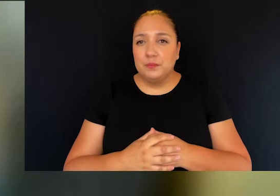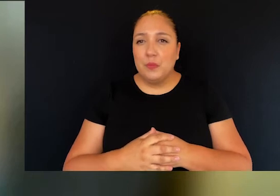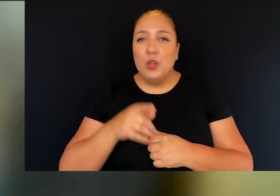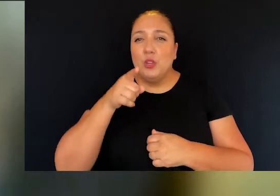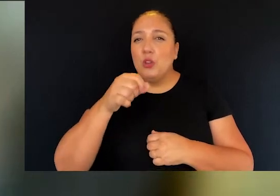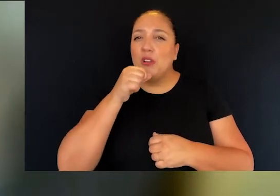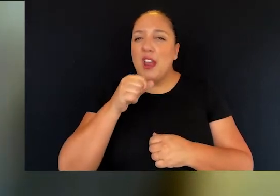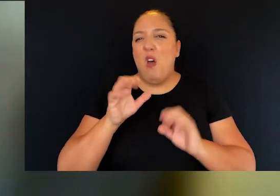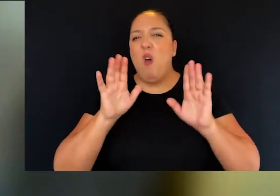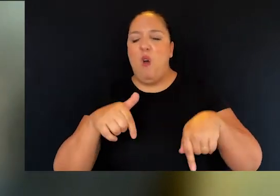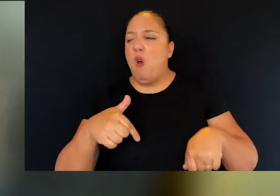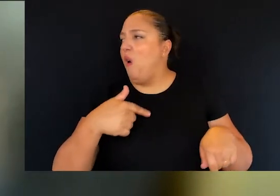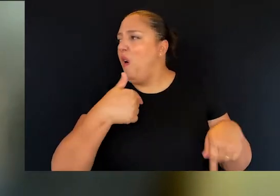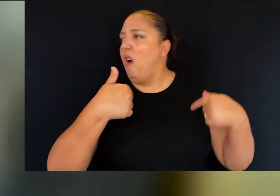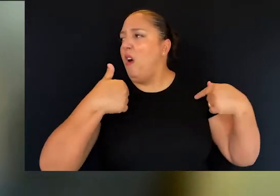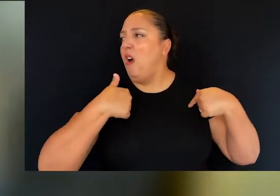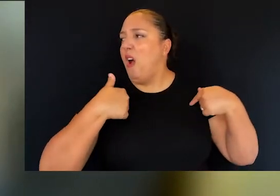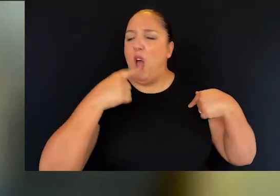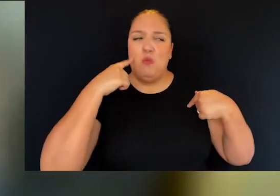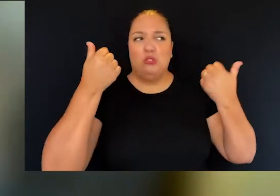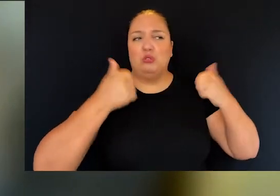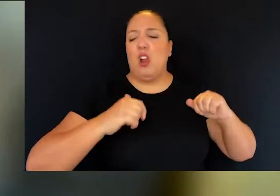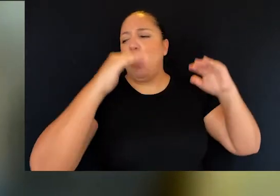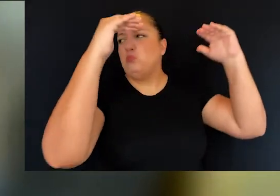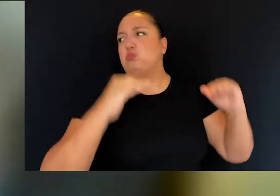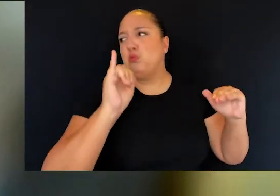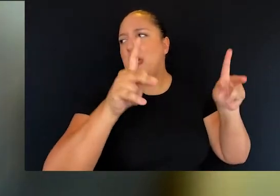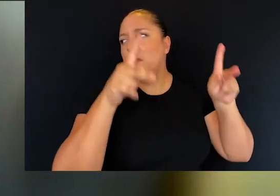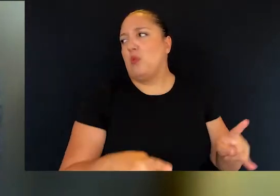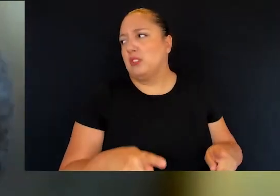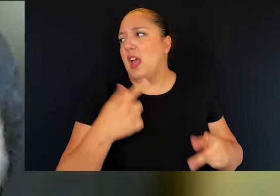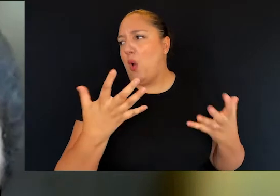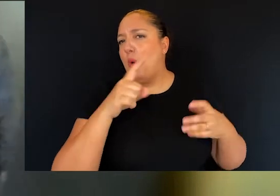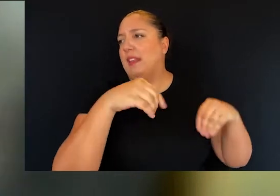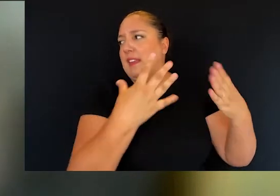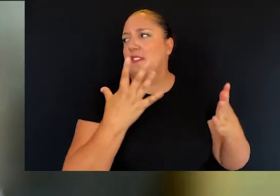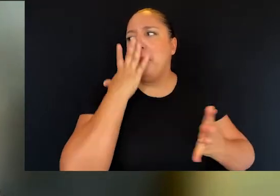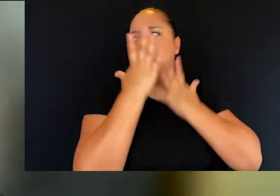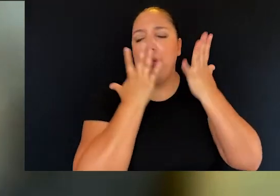You're not seeking to embarrass them. I find that I have the most success with these types of conversations one-on-one